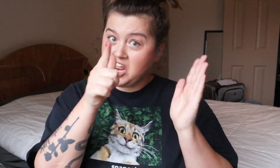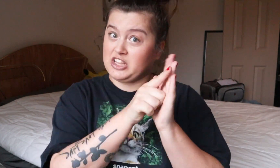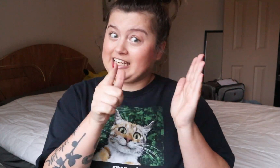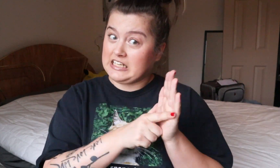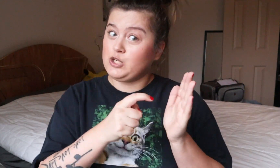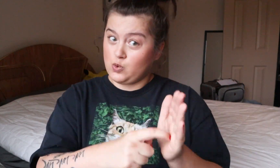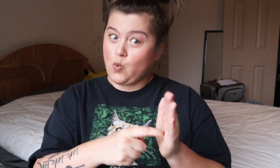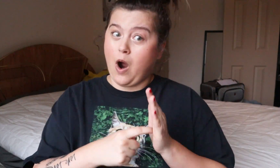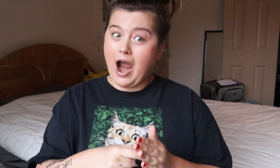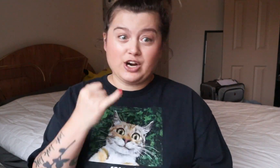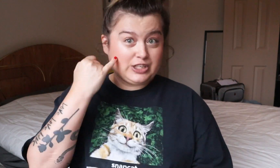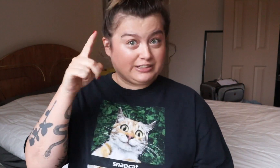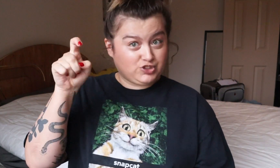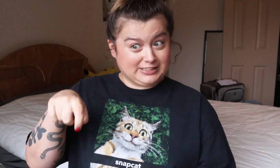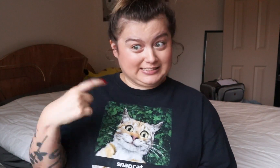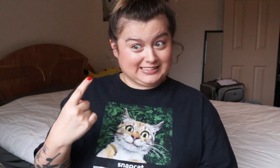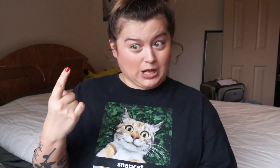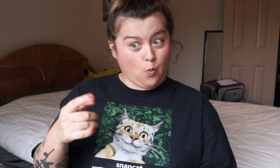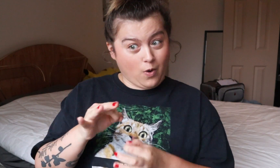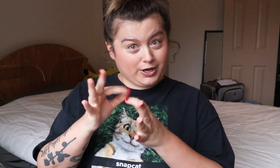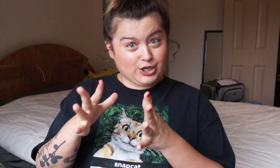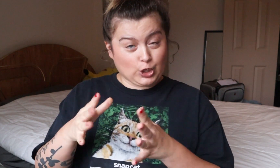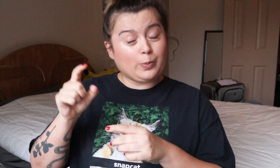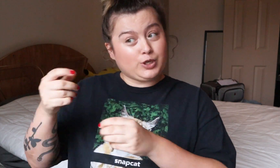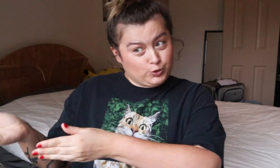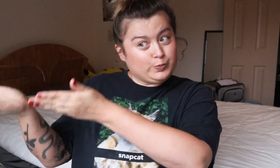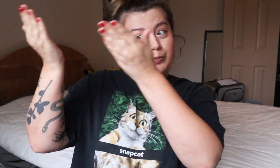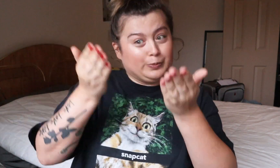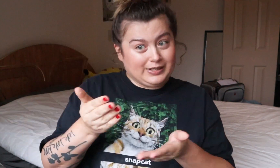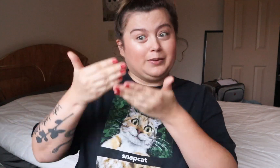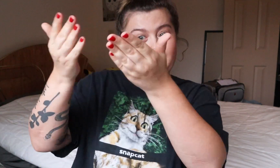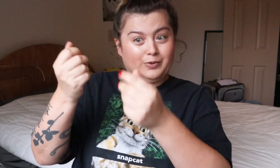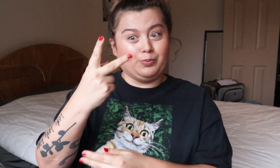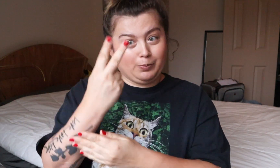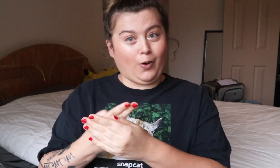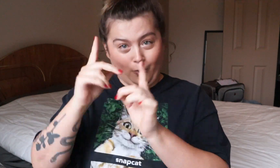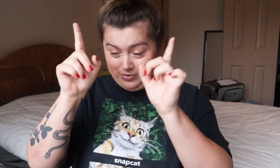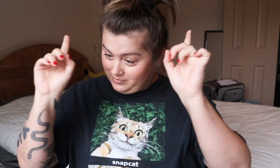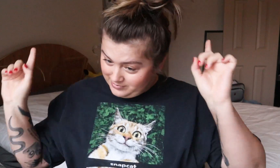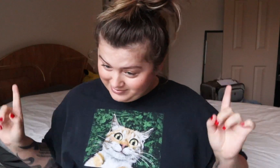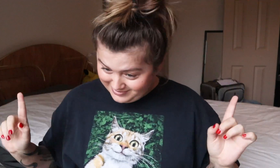If someone needs an interpreter, you are legally required to provide that.